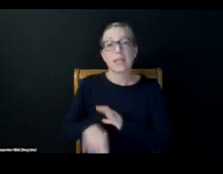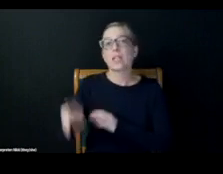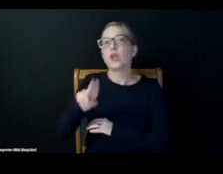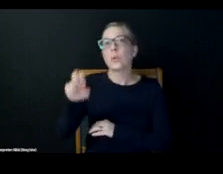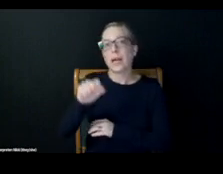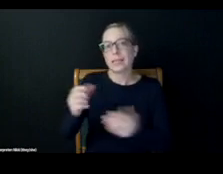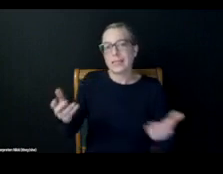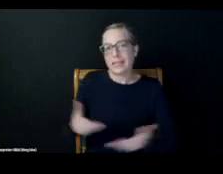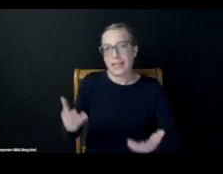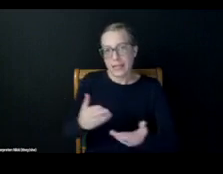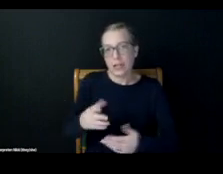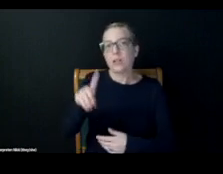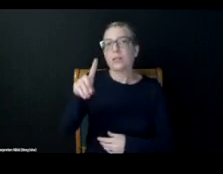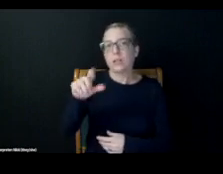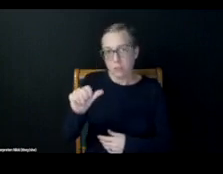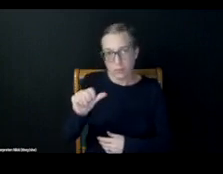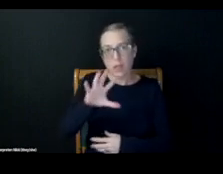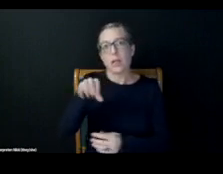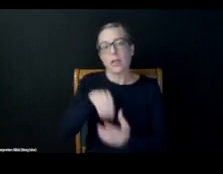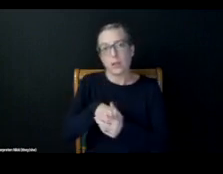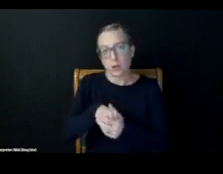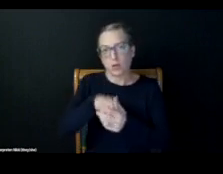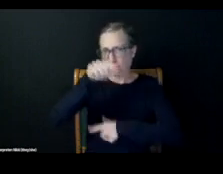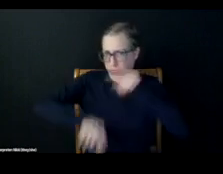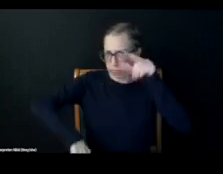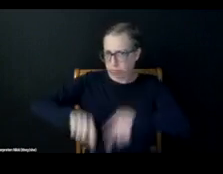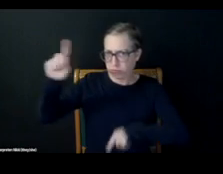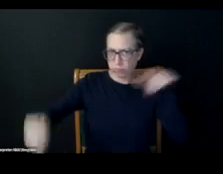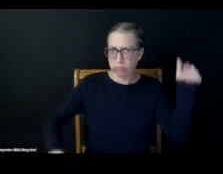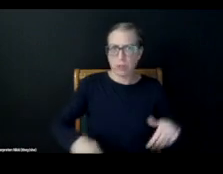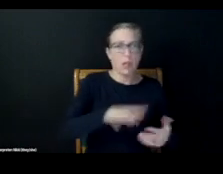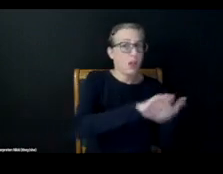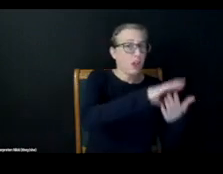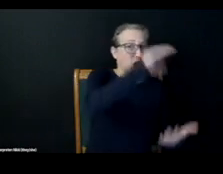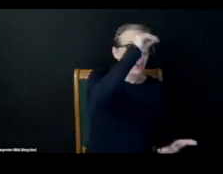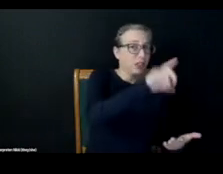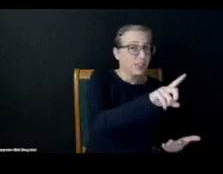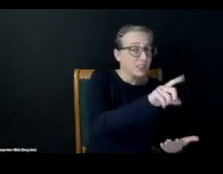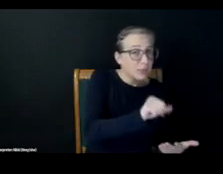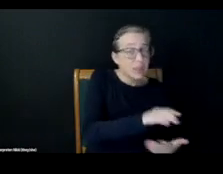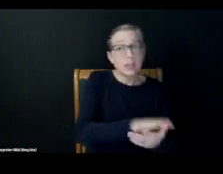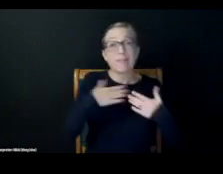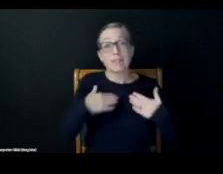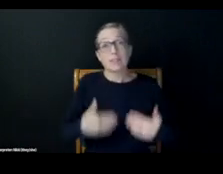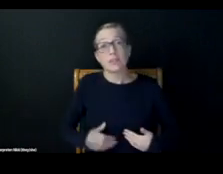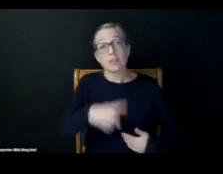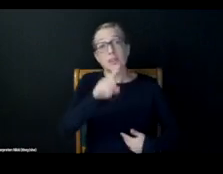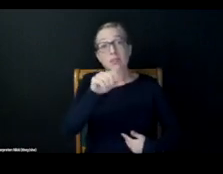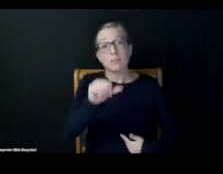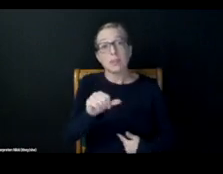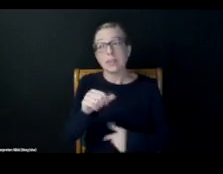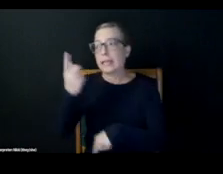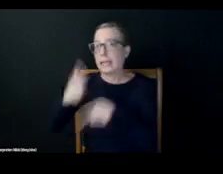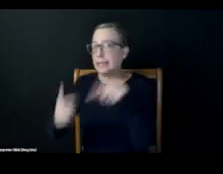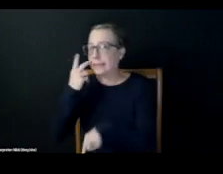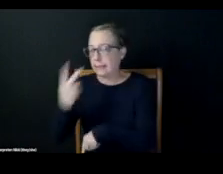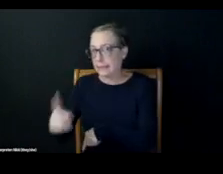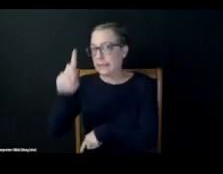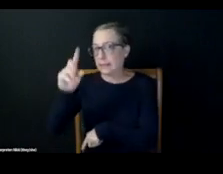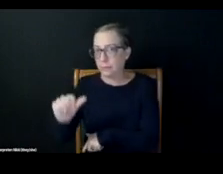disabilities including learning disability, invisible disability, et cetera. In terms of disabled parent,